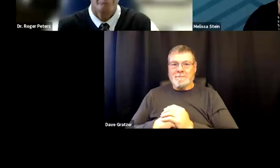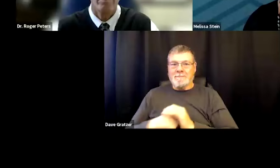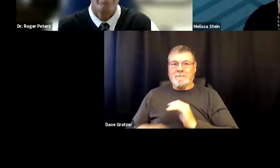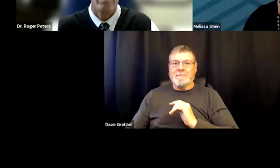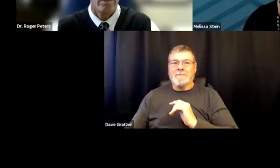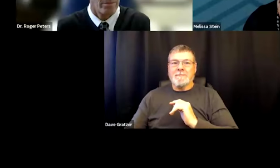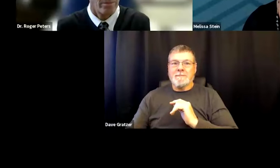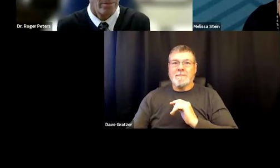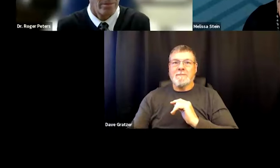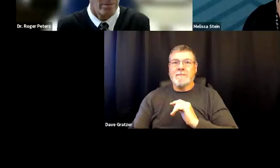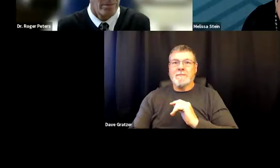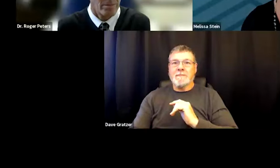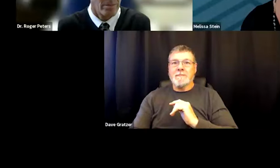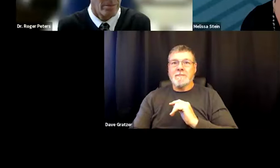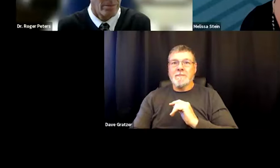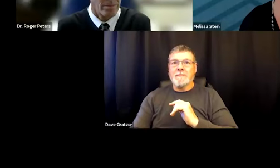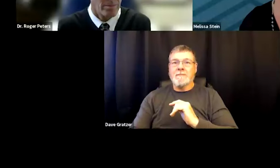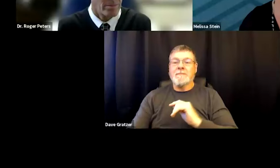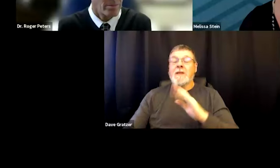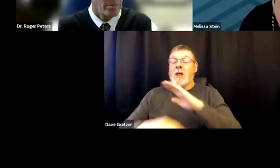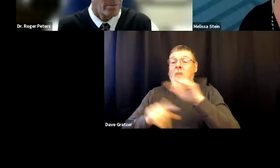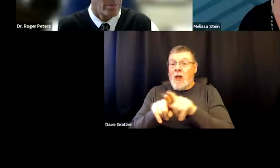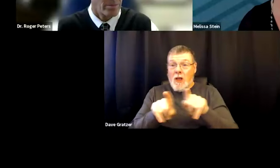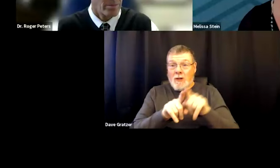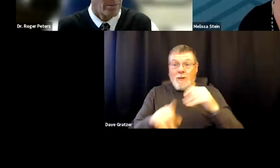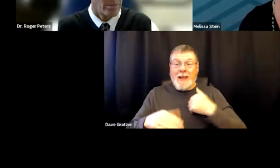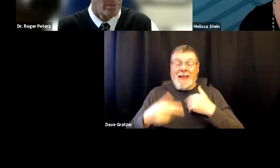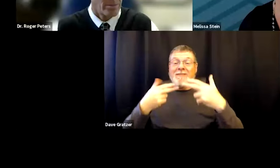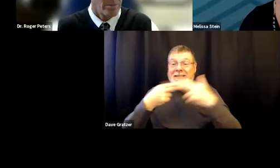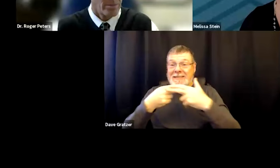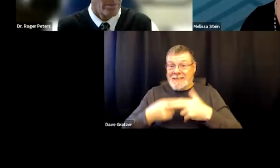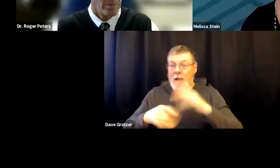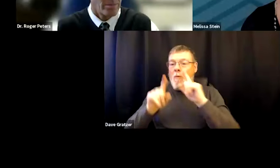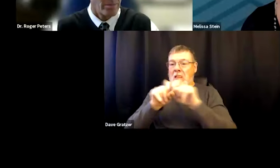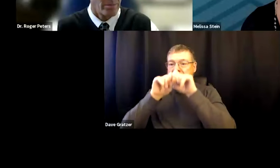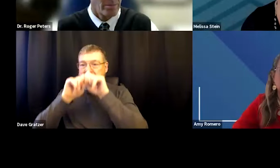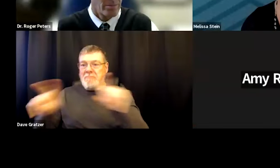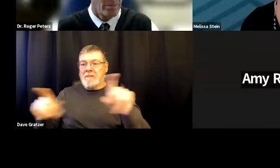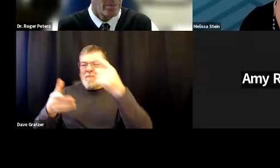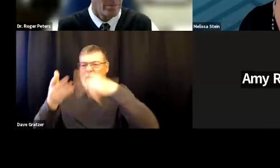We will also disseminate slides to all webinar registrants in weeks following this event.